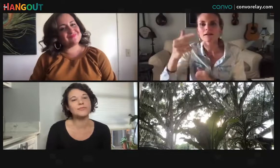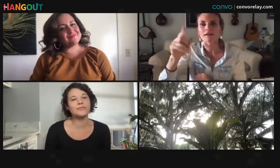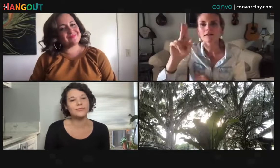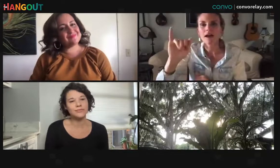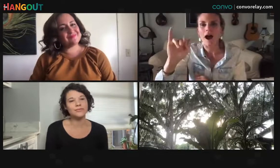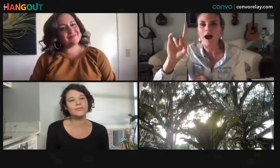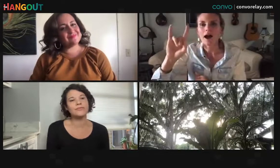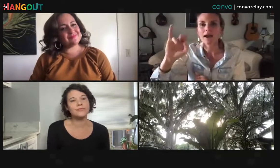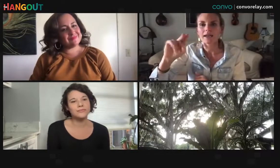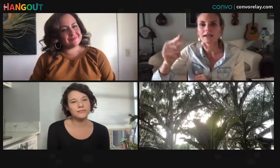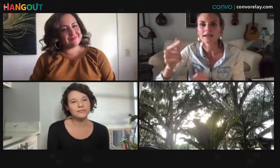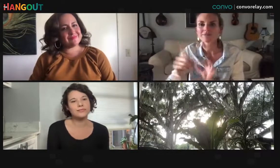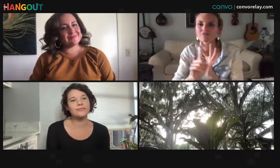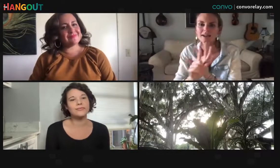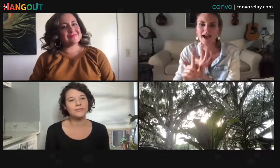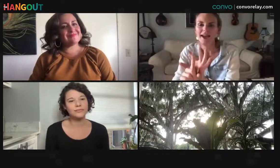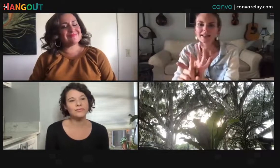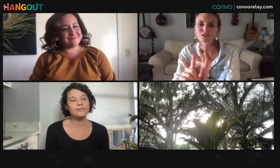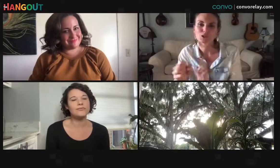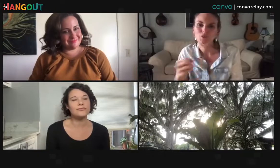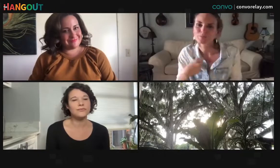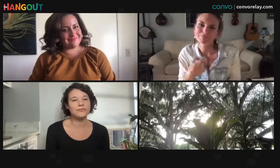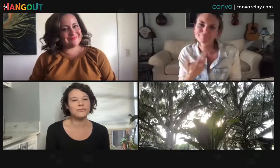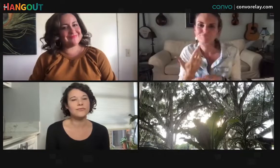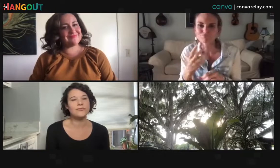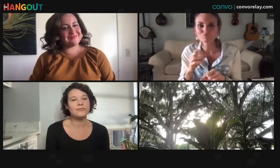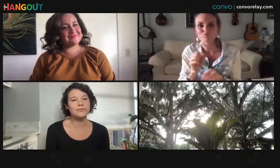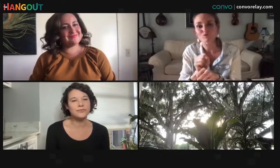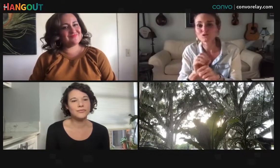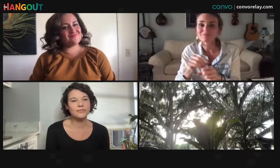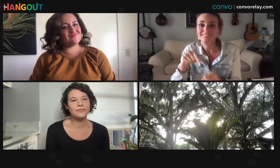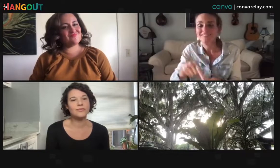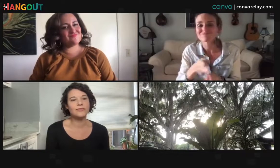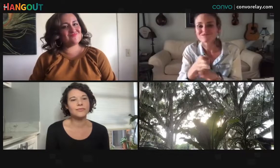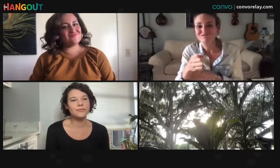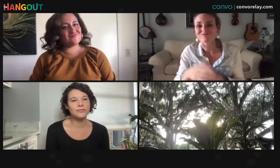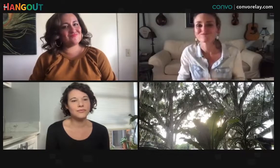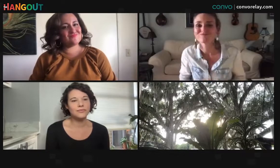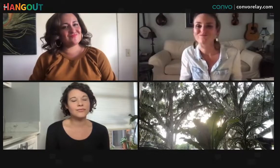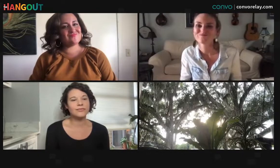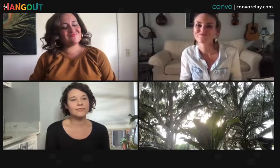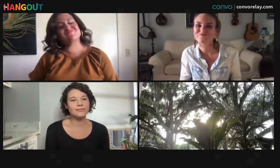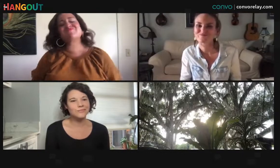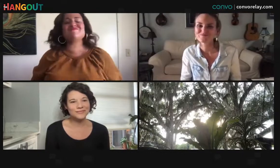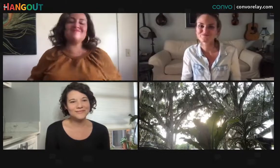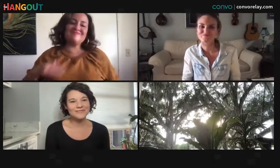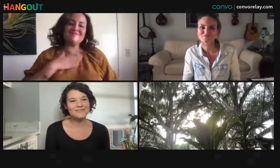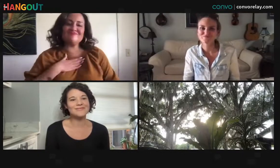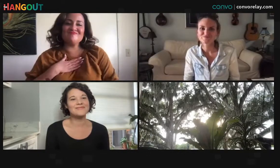into nature therapy and work with guiding so that's the work that i'm doing in this